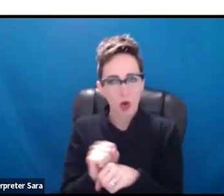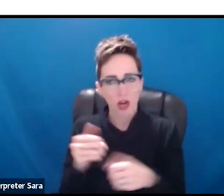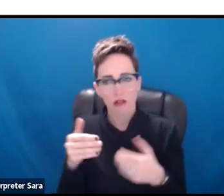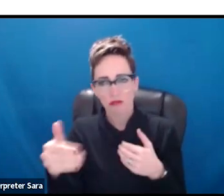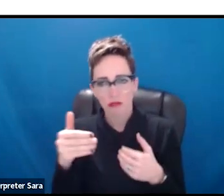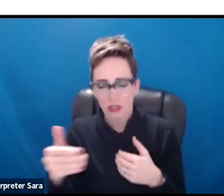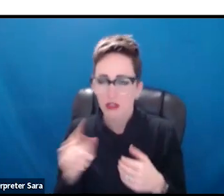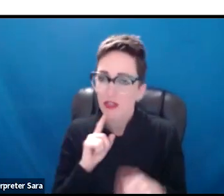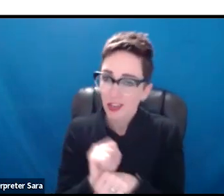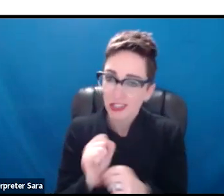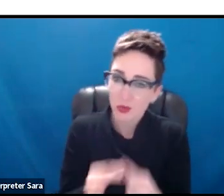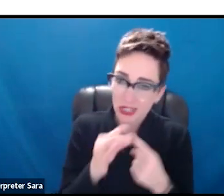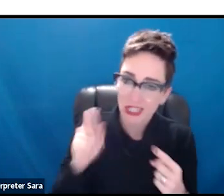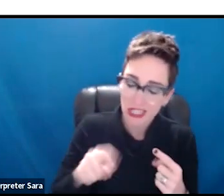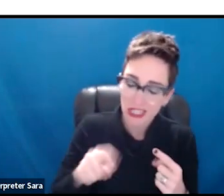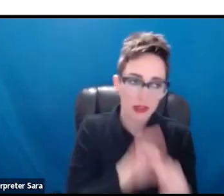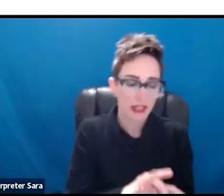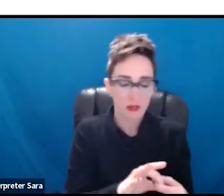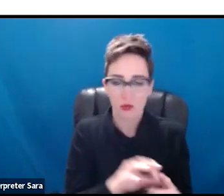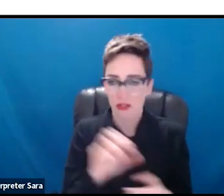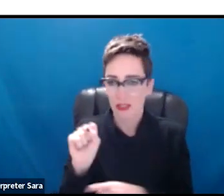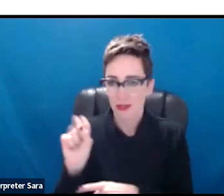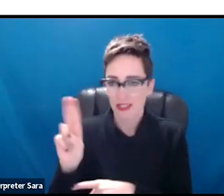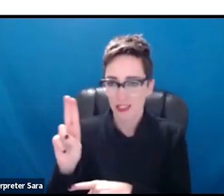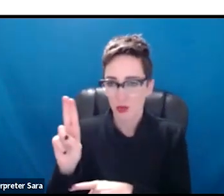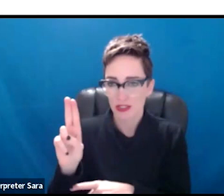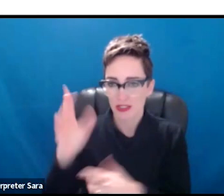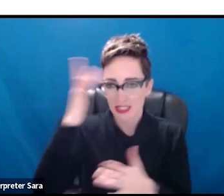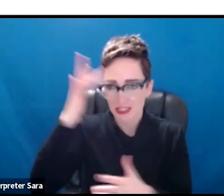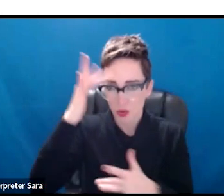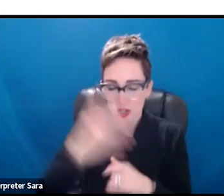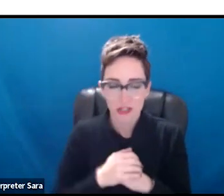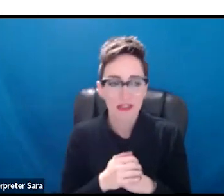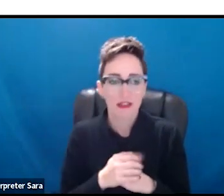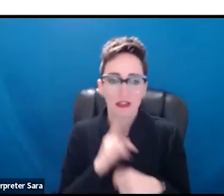related to substance use disorders, that they're recognized and addressed.